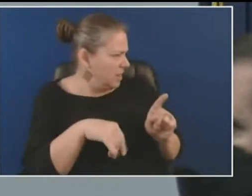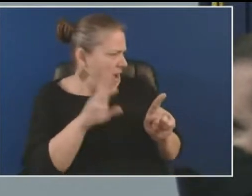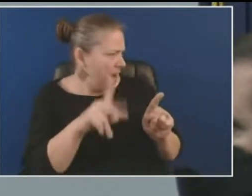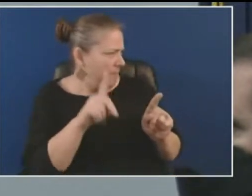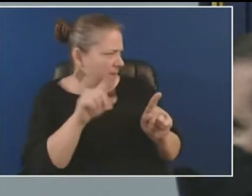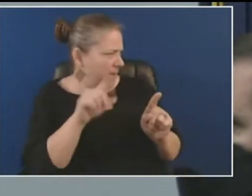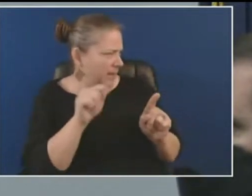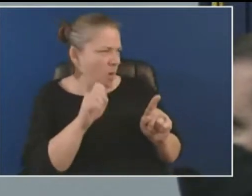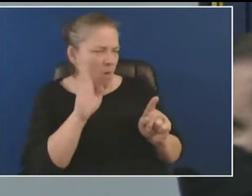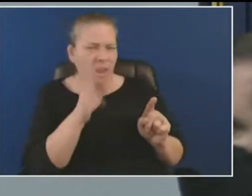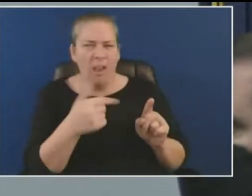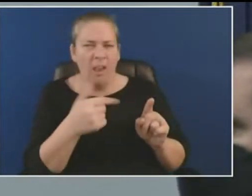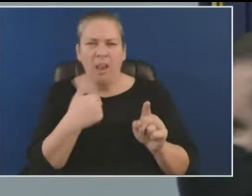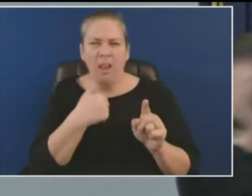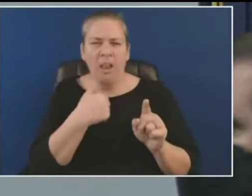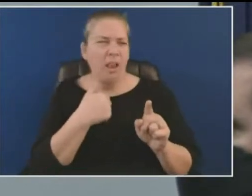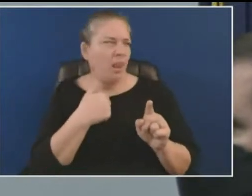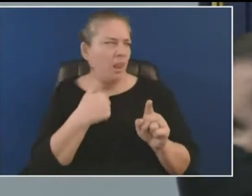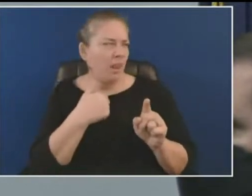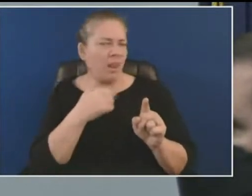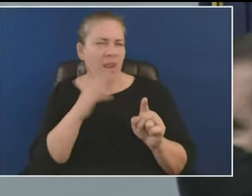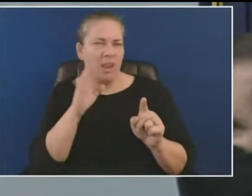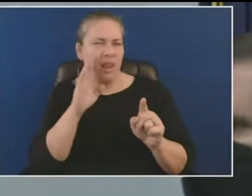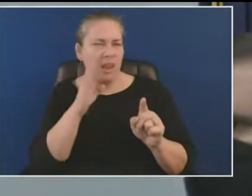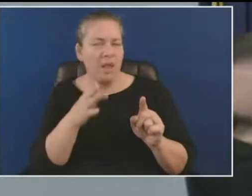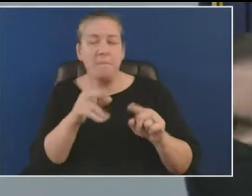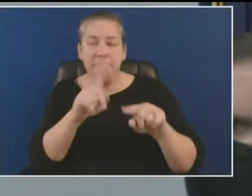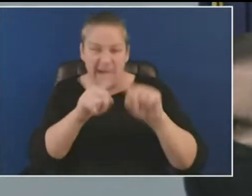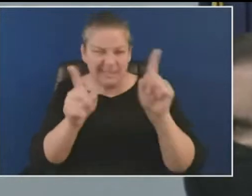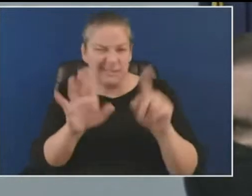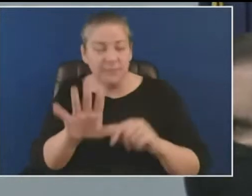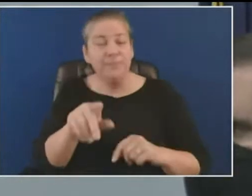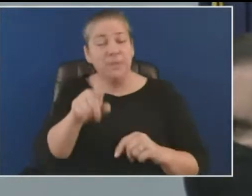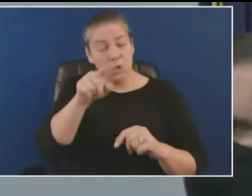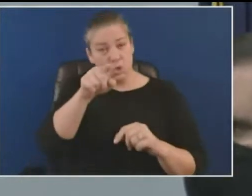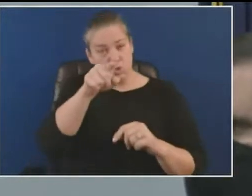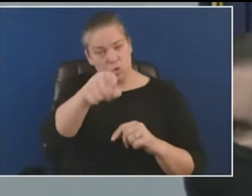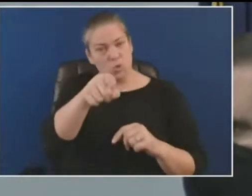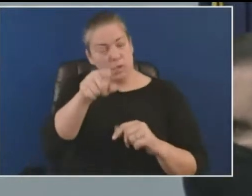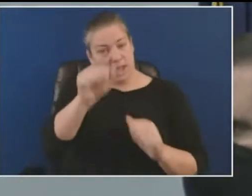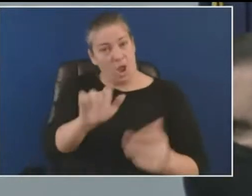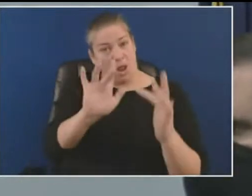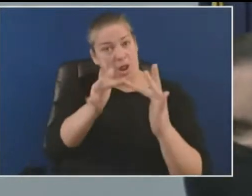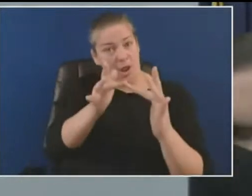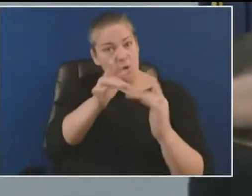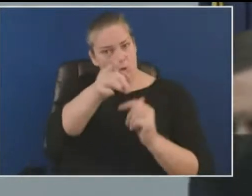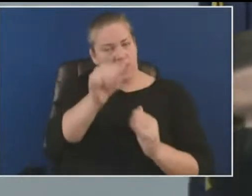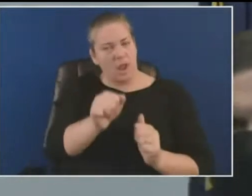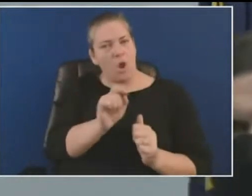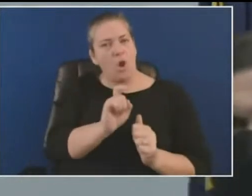It's coming, but you can designate in the local community to go to the Warren County.